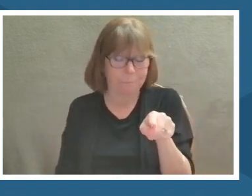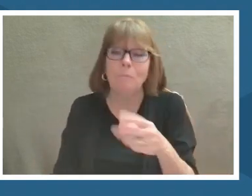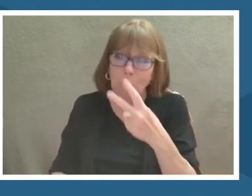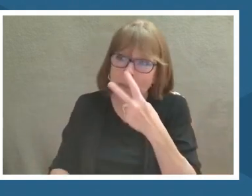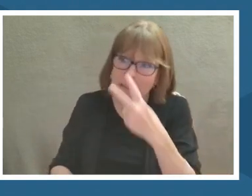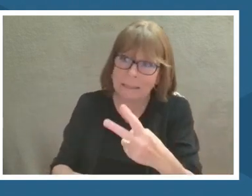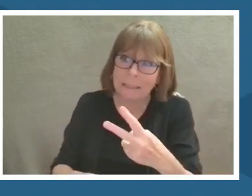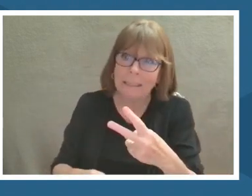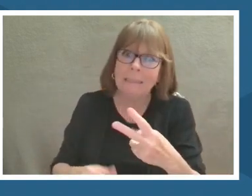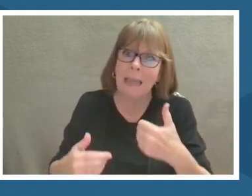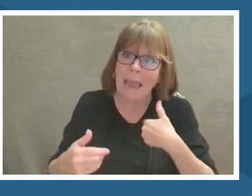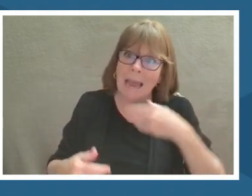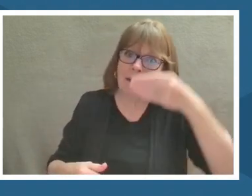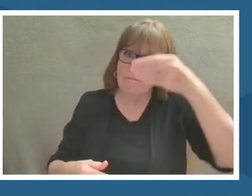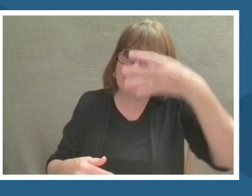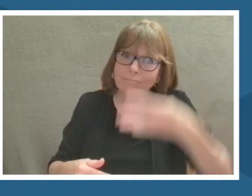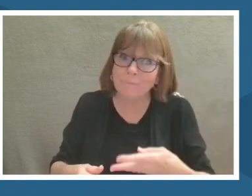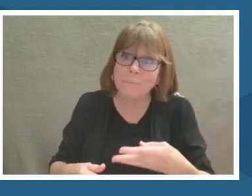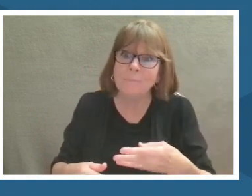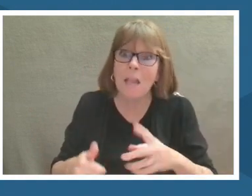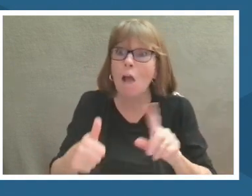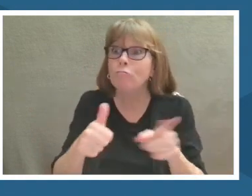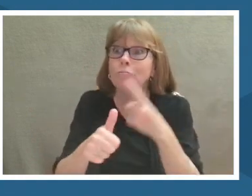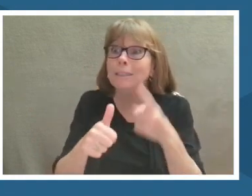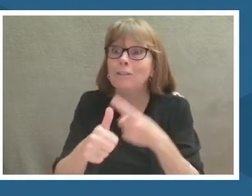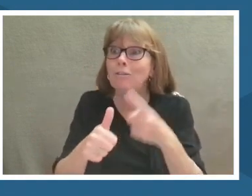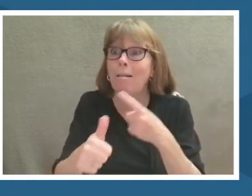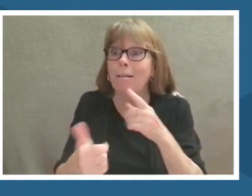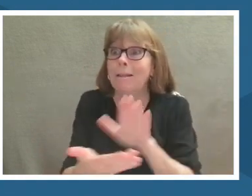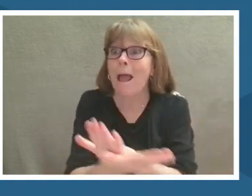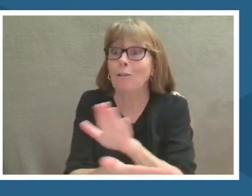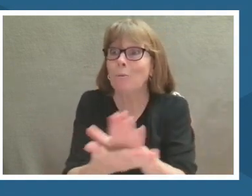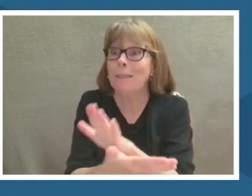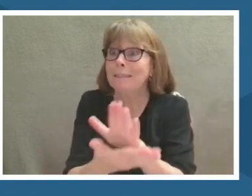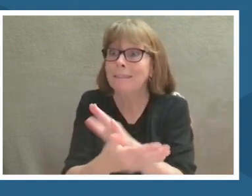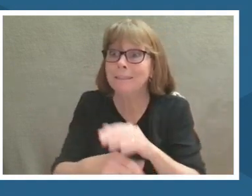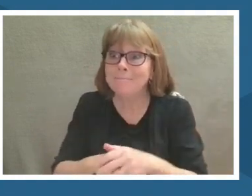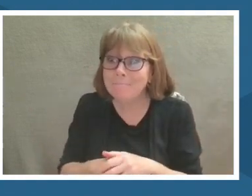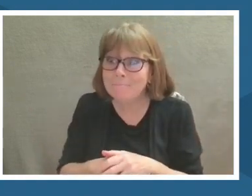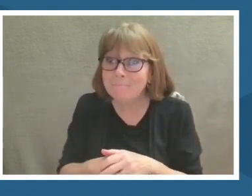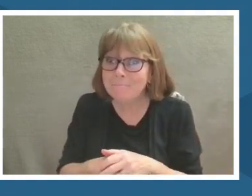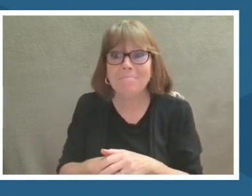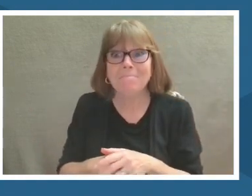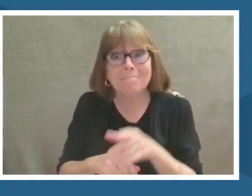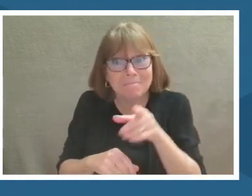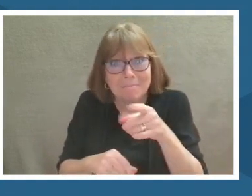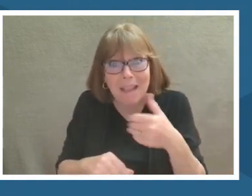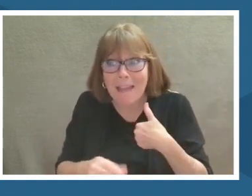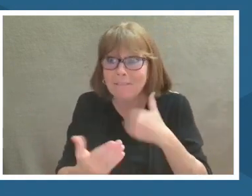uh original documents that kind of have created some lessons that